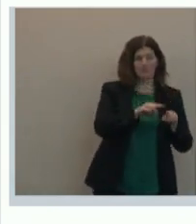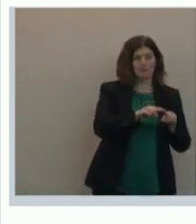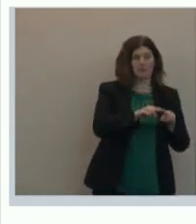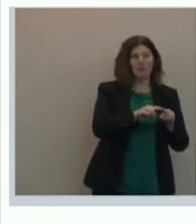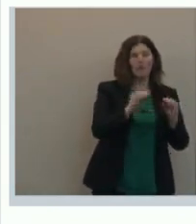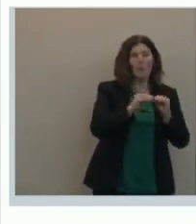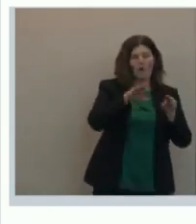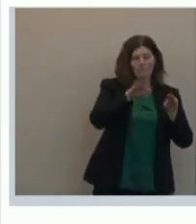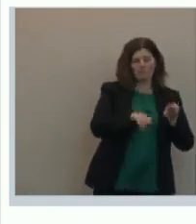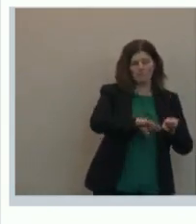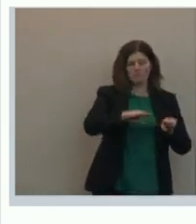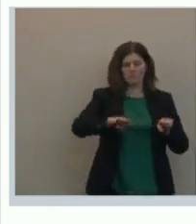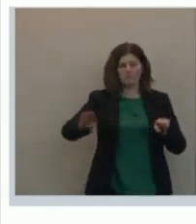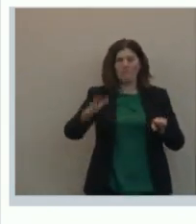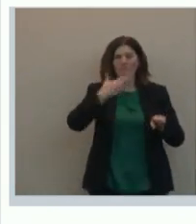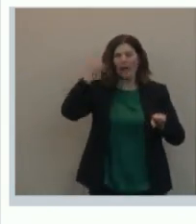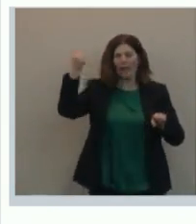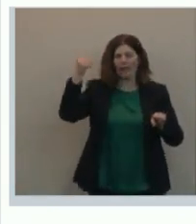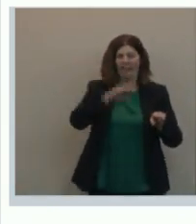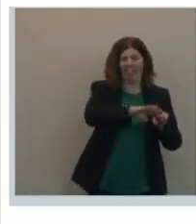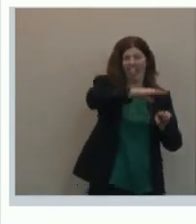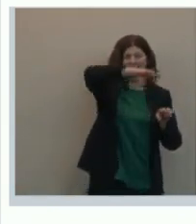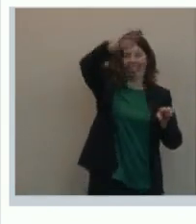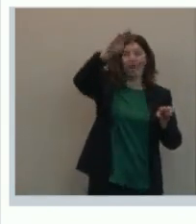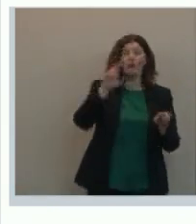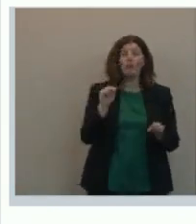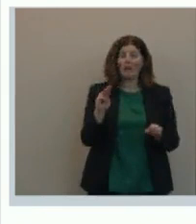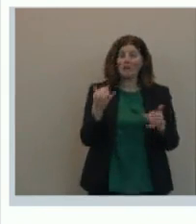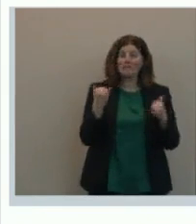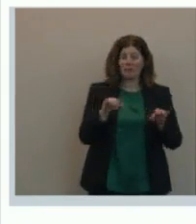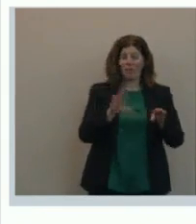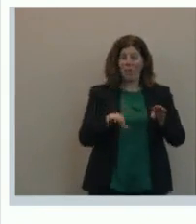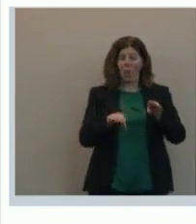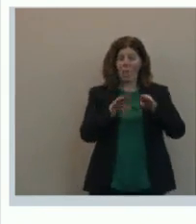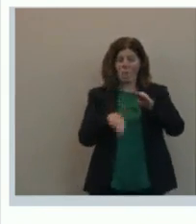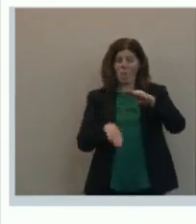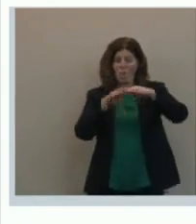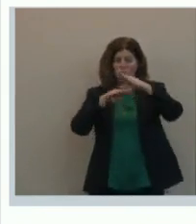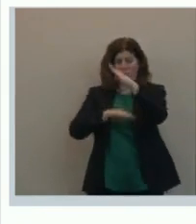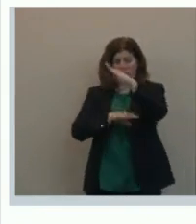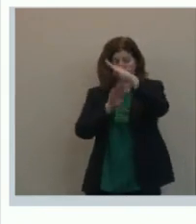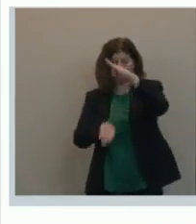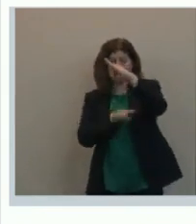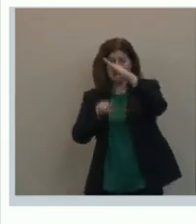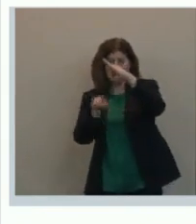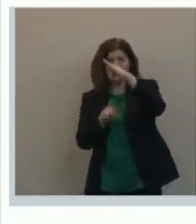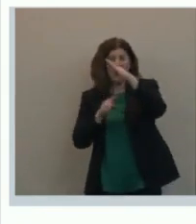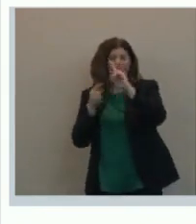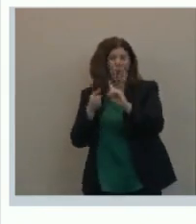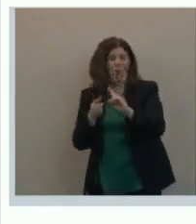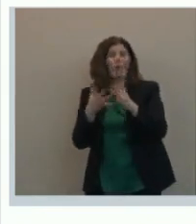ON THE AXIS, YOU HAVE THE NUMBER OF DAYS. IN THESE GRAPHS DOWN IS GOOD.